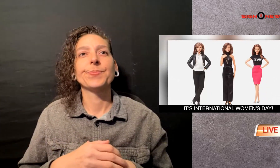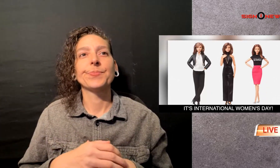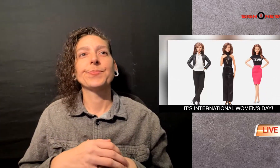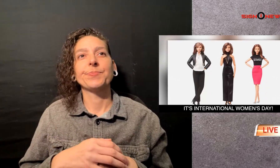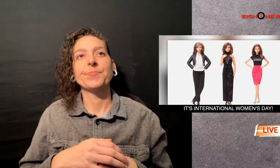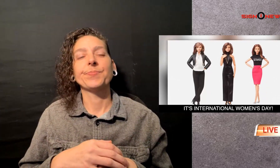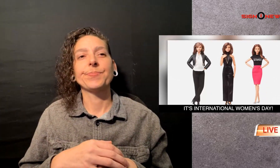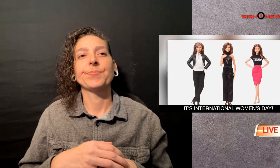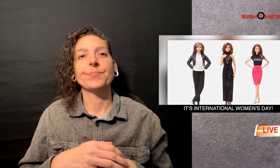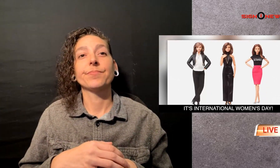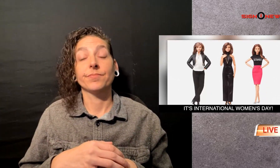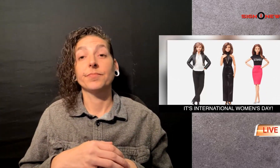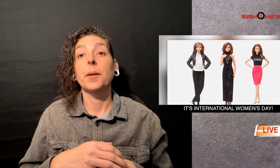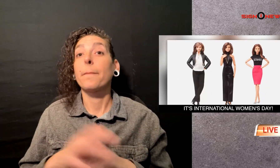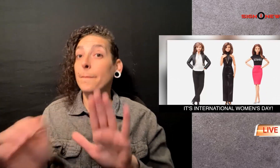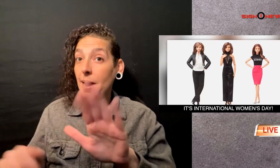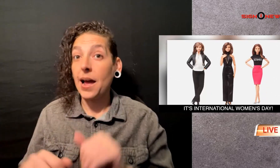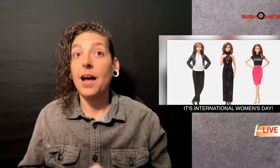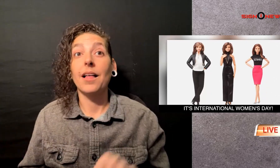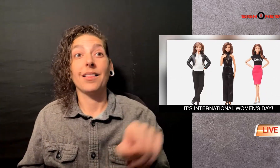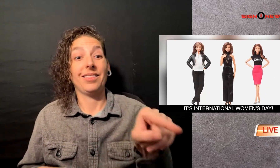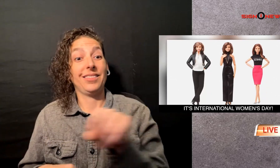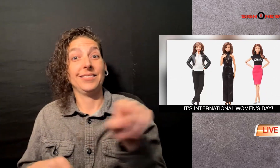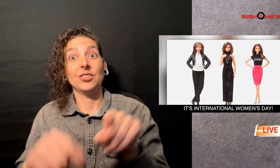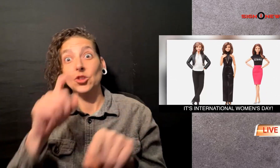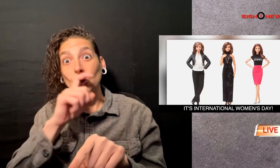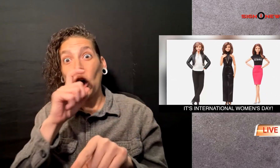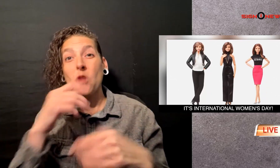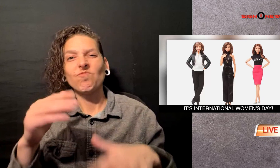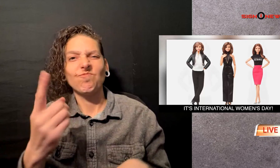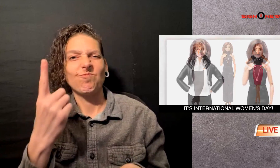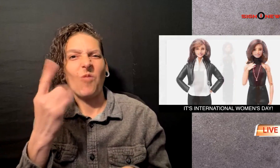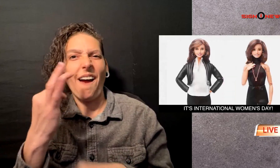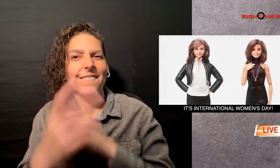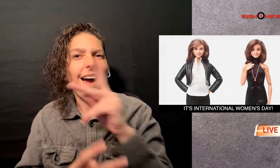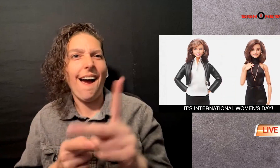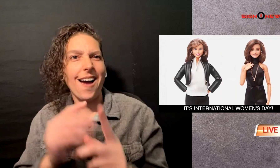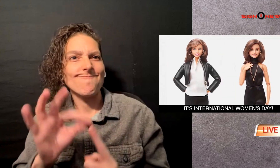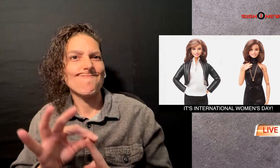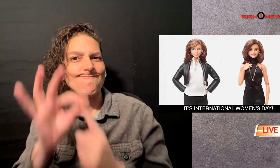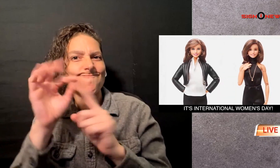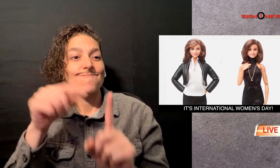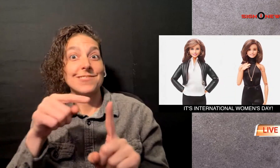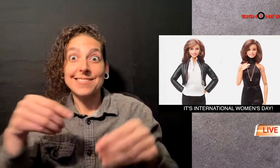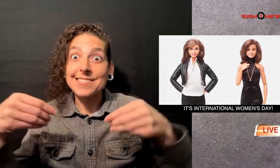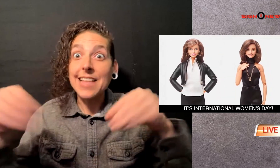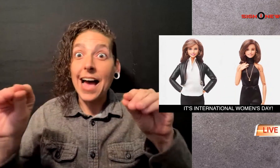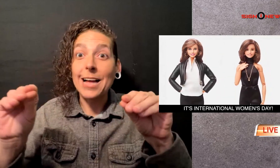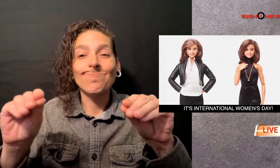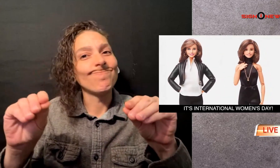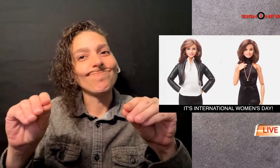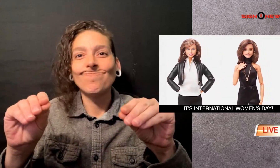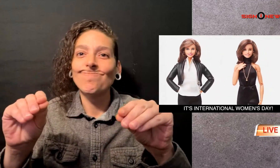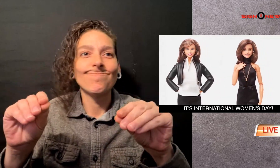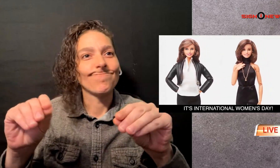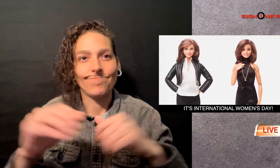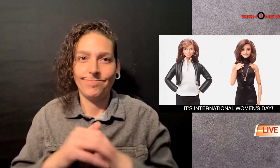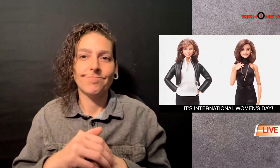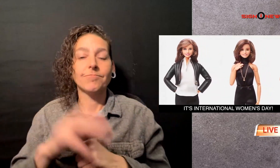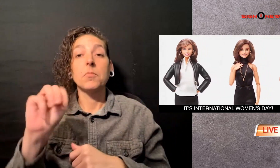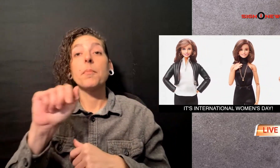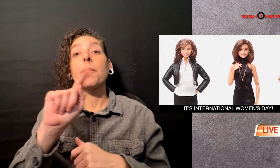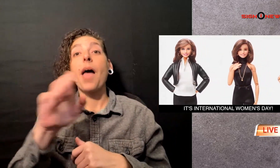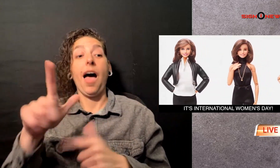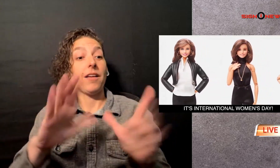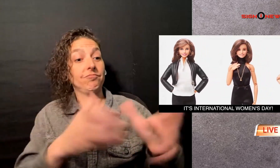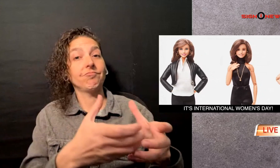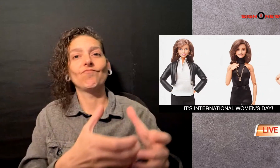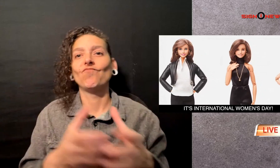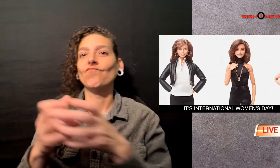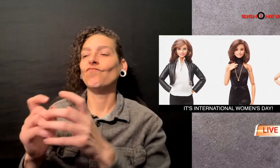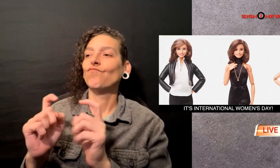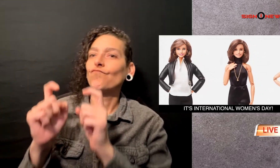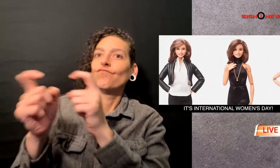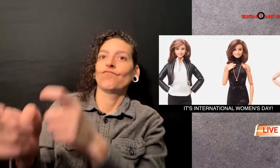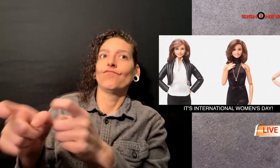however these one-of-a-kind dolls are not for sale Mattel will give them to the Wojcicki sisters